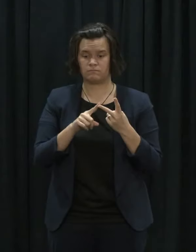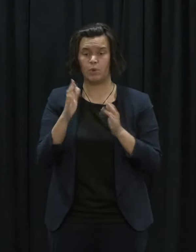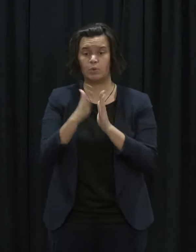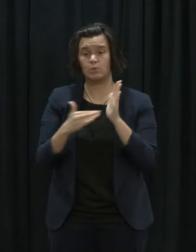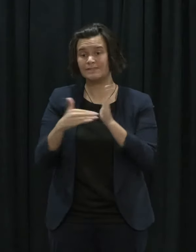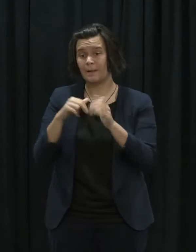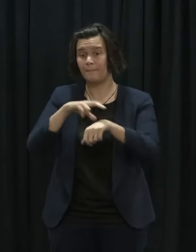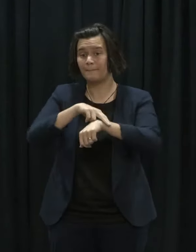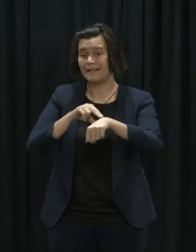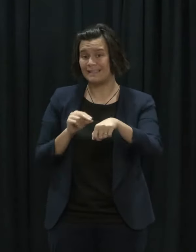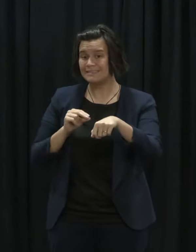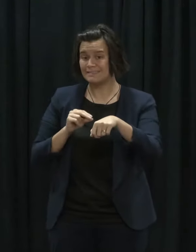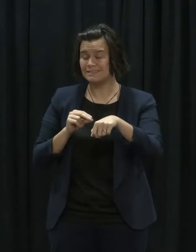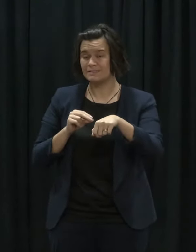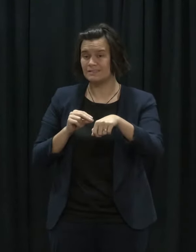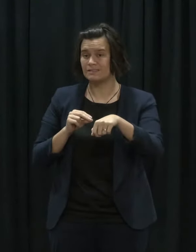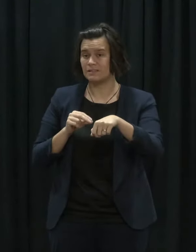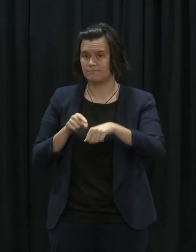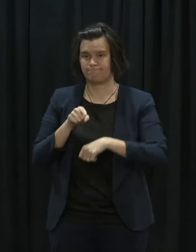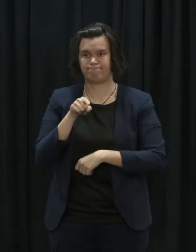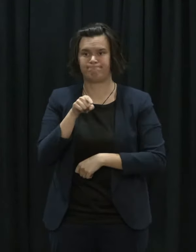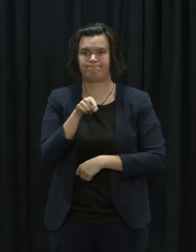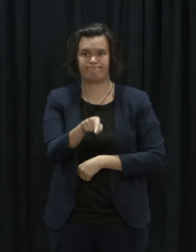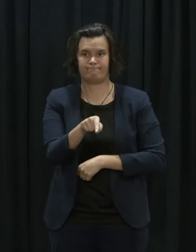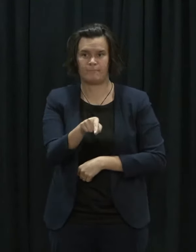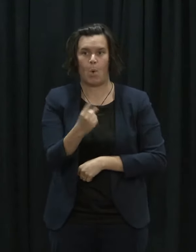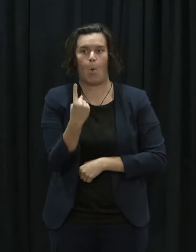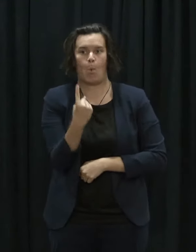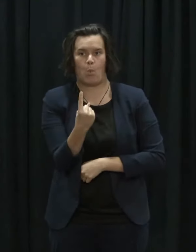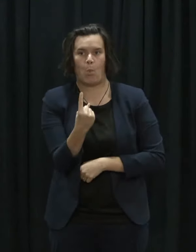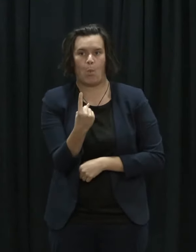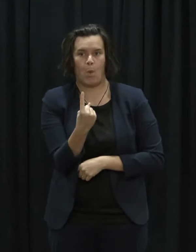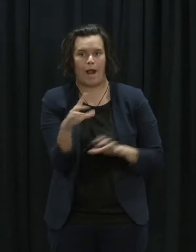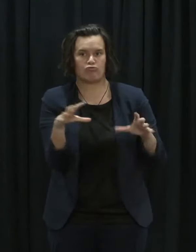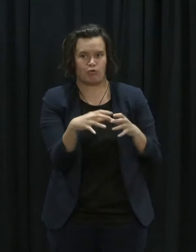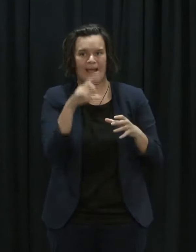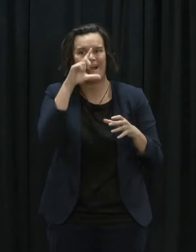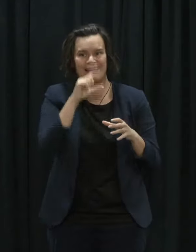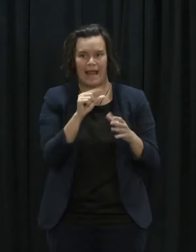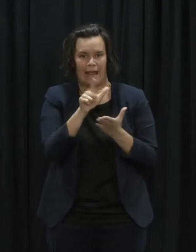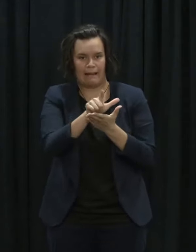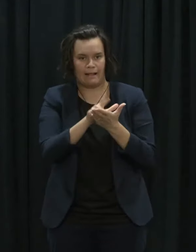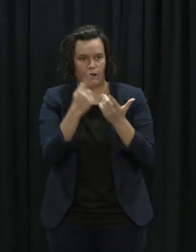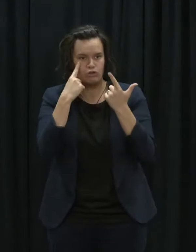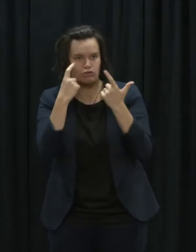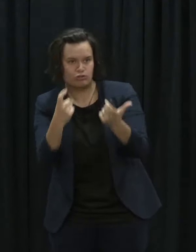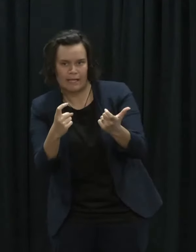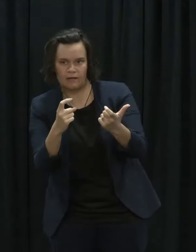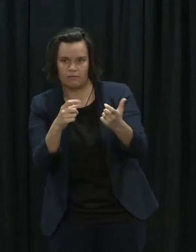task for the double vaccinated Aucklanders. They just carry the same information they carry with them now.